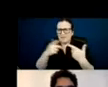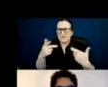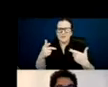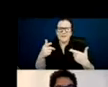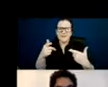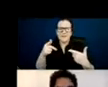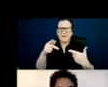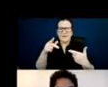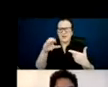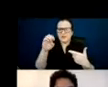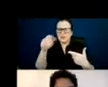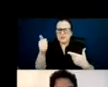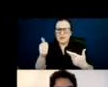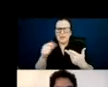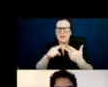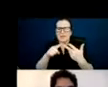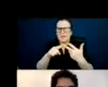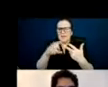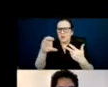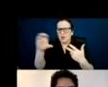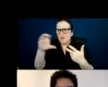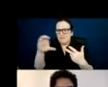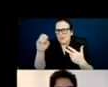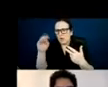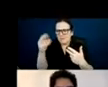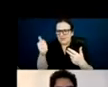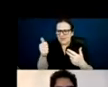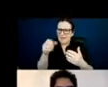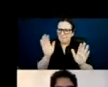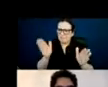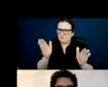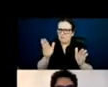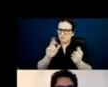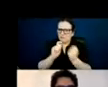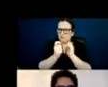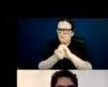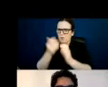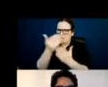have done reform on legal capacity and decision making and I think it's important to understand